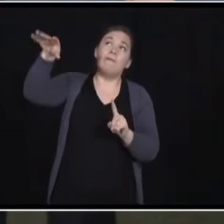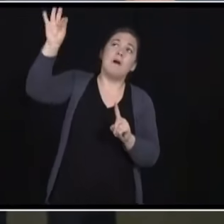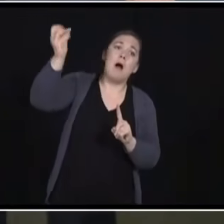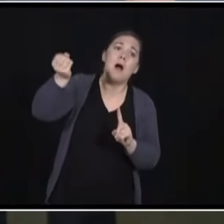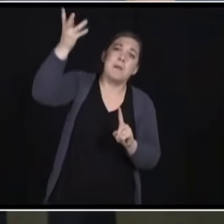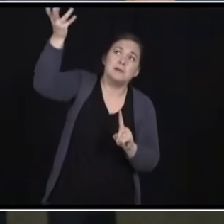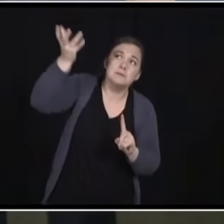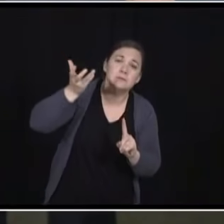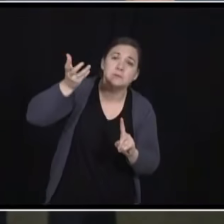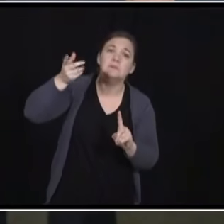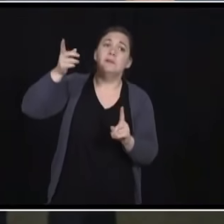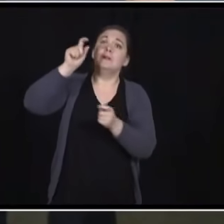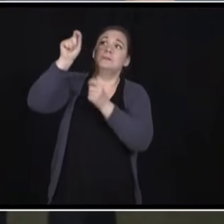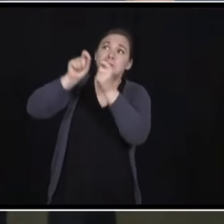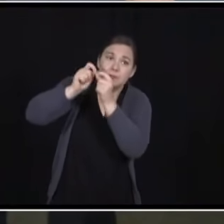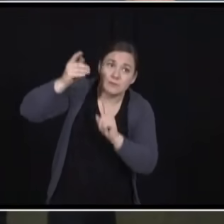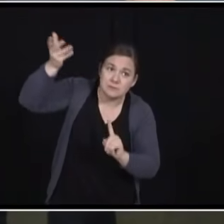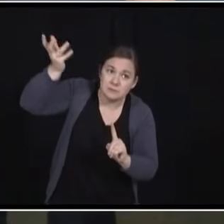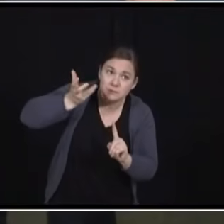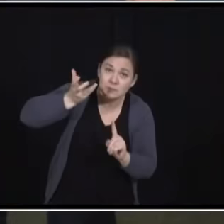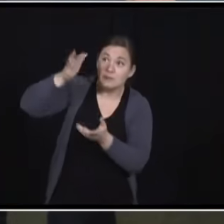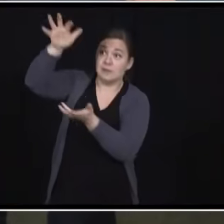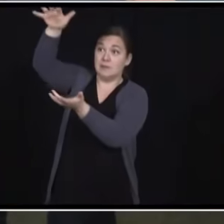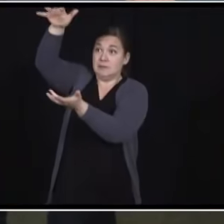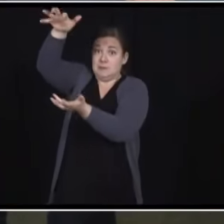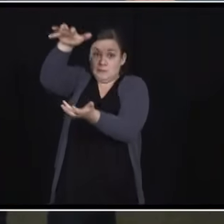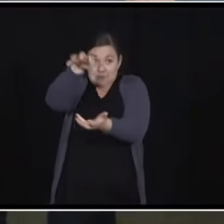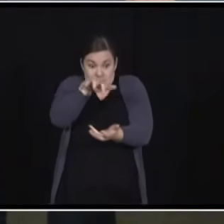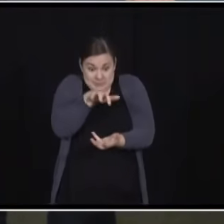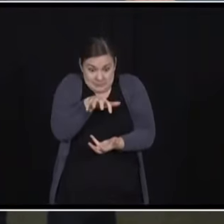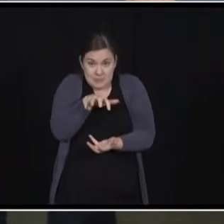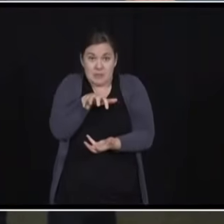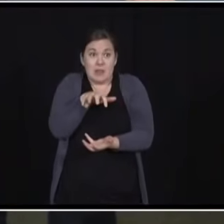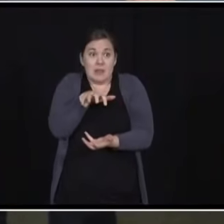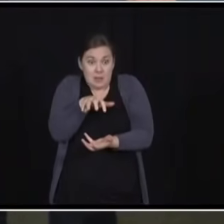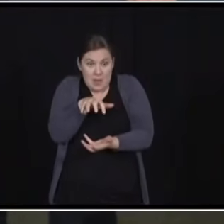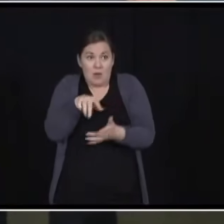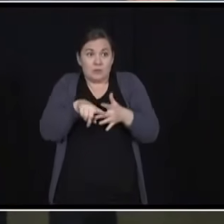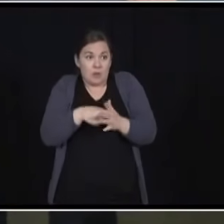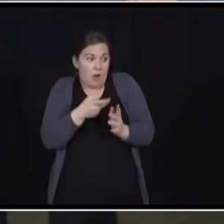As indicated first we have to know when working to receive the vaccines and how many